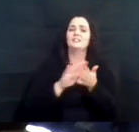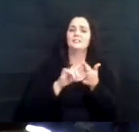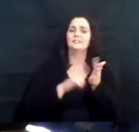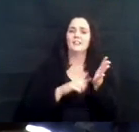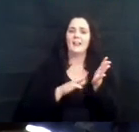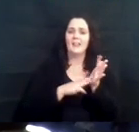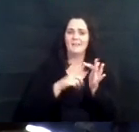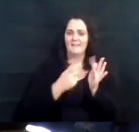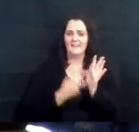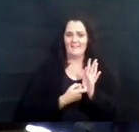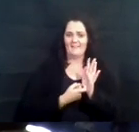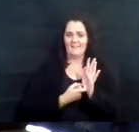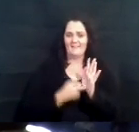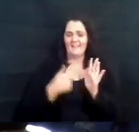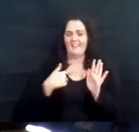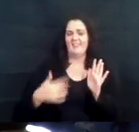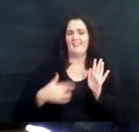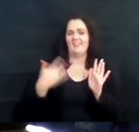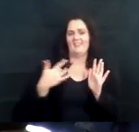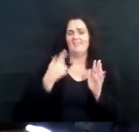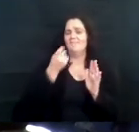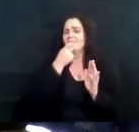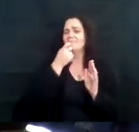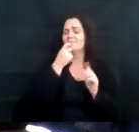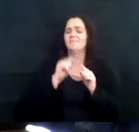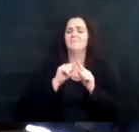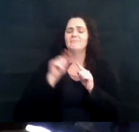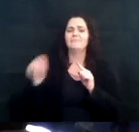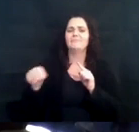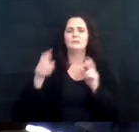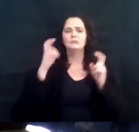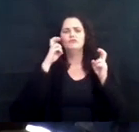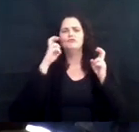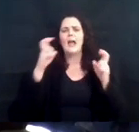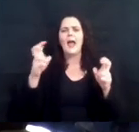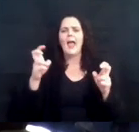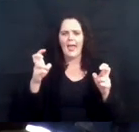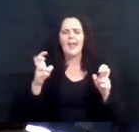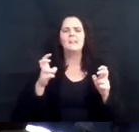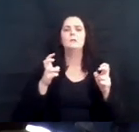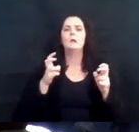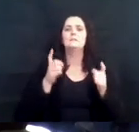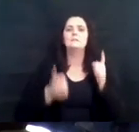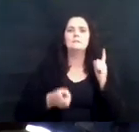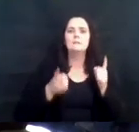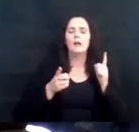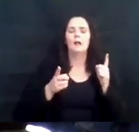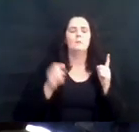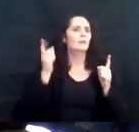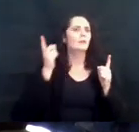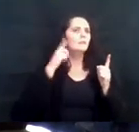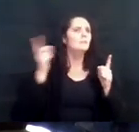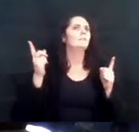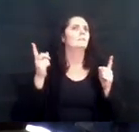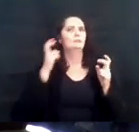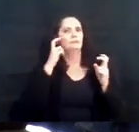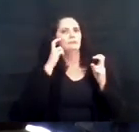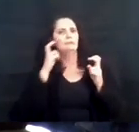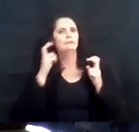adjacent to the train tracks here so you might occasionally hear some rumbling in the background and somebody was out leaf blowing or whipper snippering